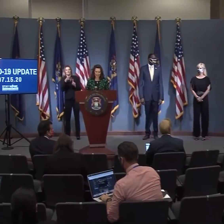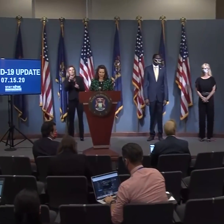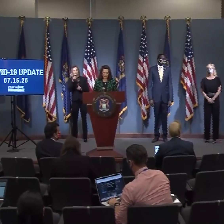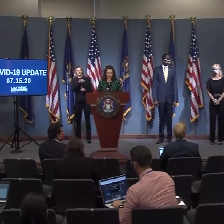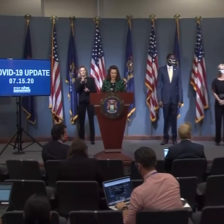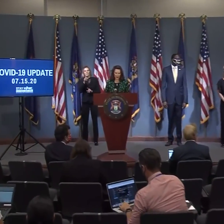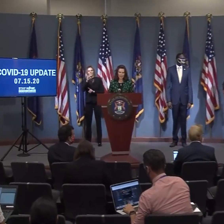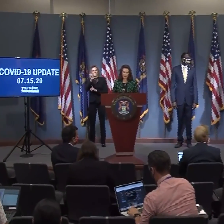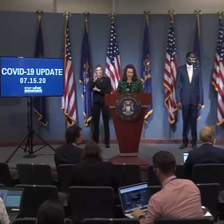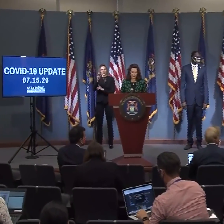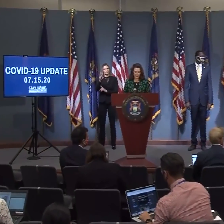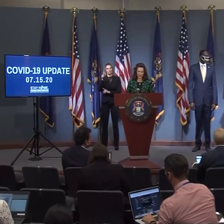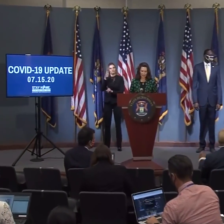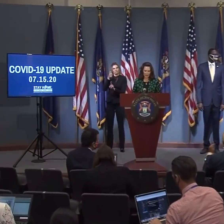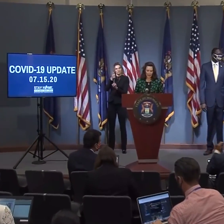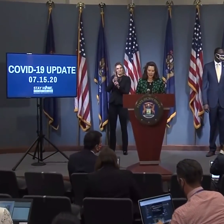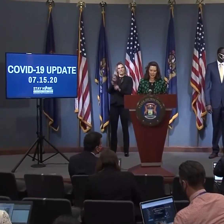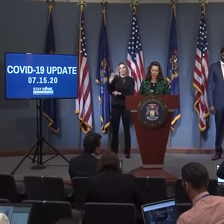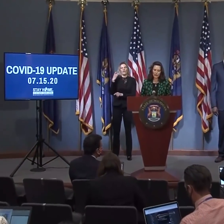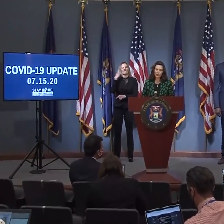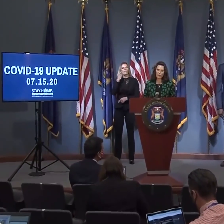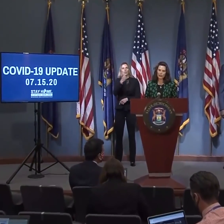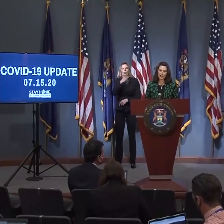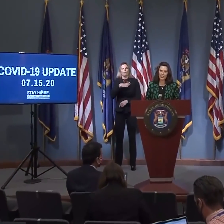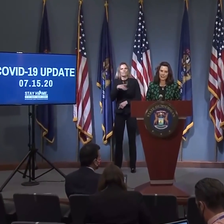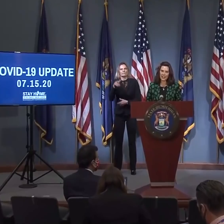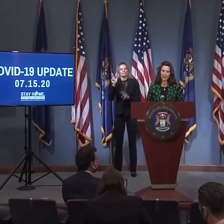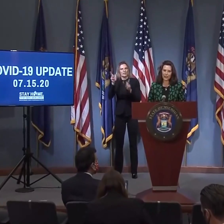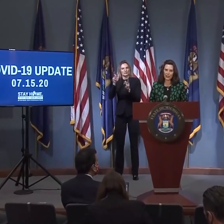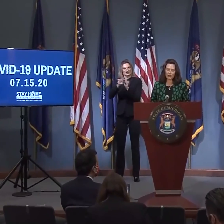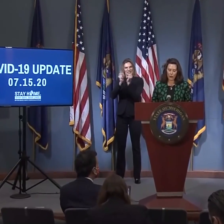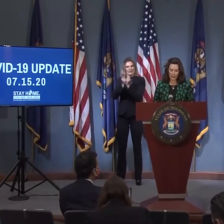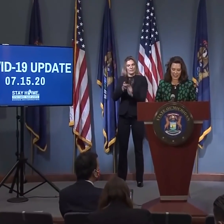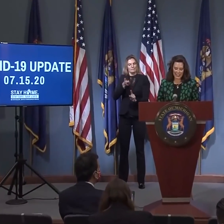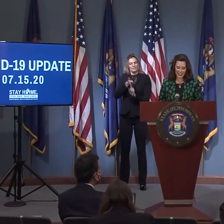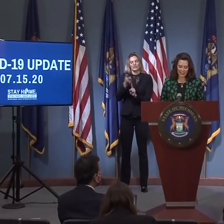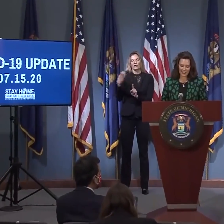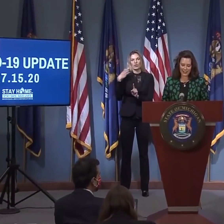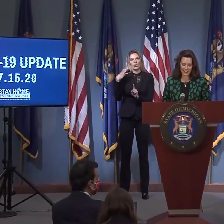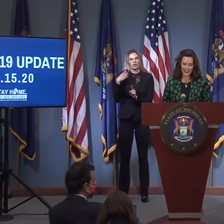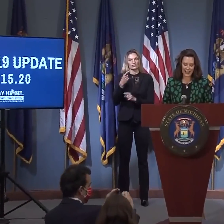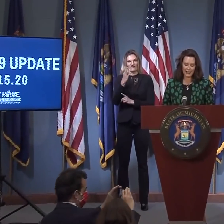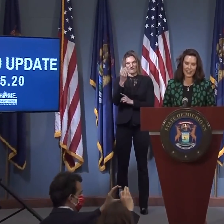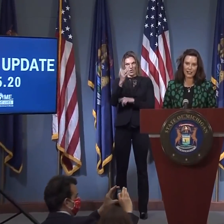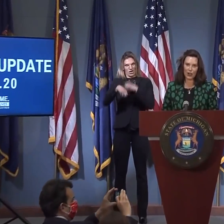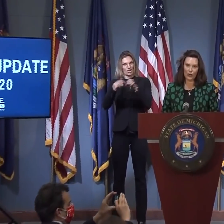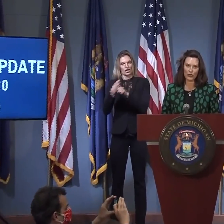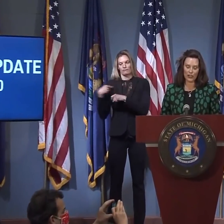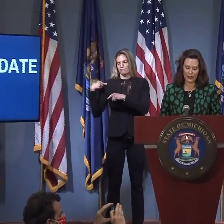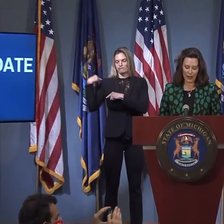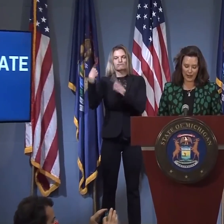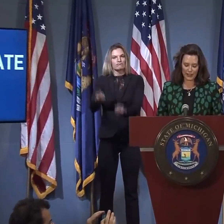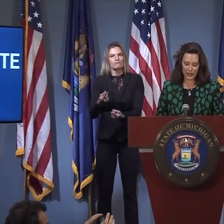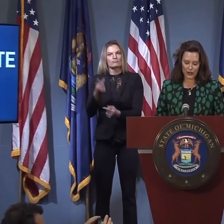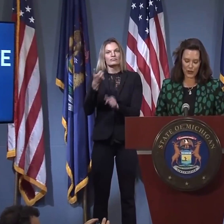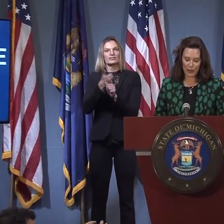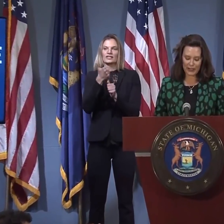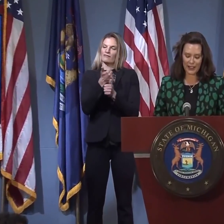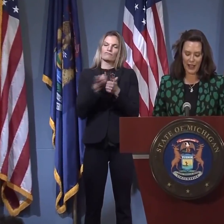REPRESENTED TODAY. FIRST I WOULD LIKE TO WELCOME COACH SUSY MERCHANT THE COACH OF MICHIGAN STATE UNIVERSITY'S